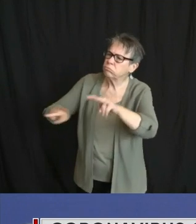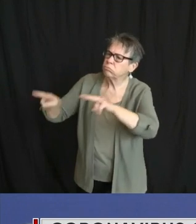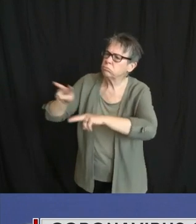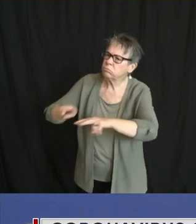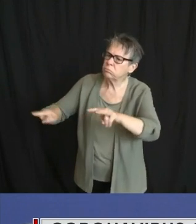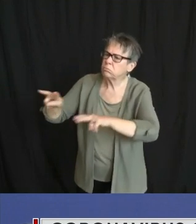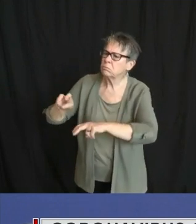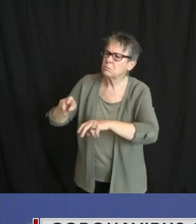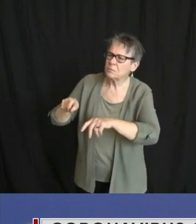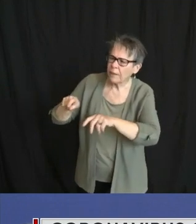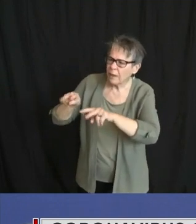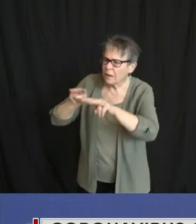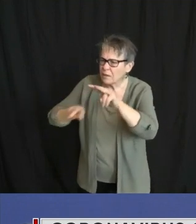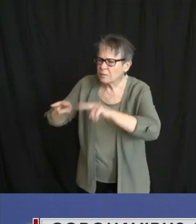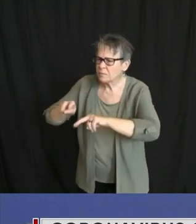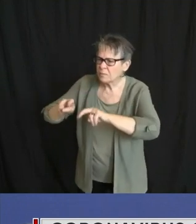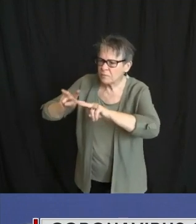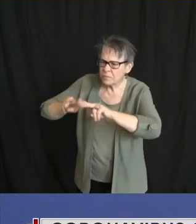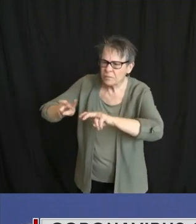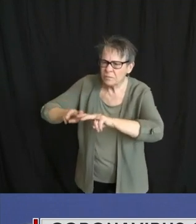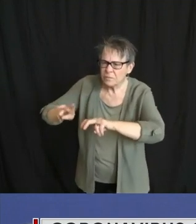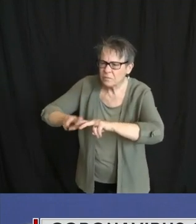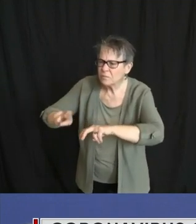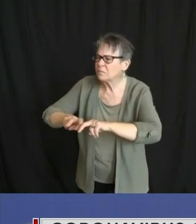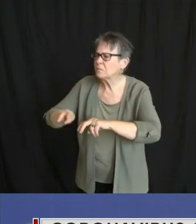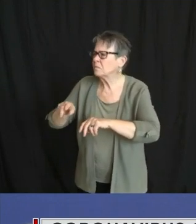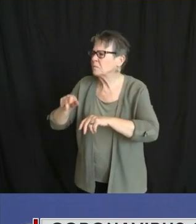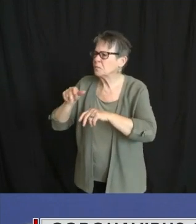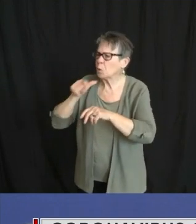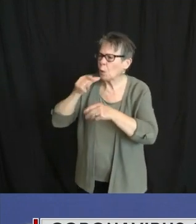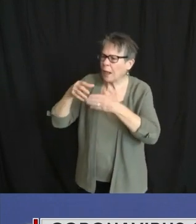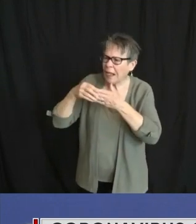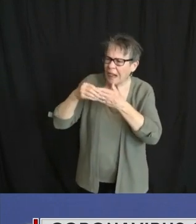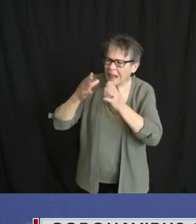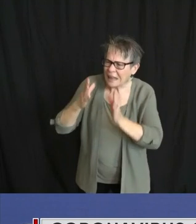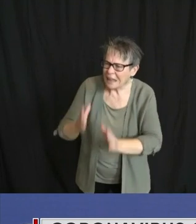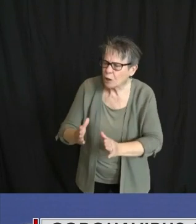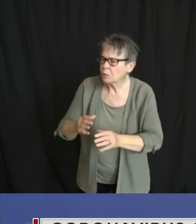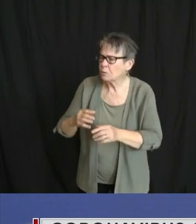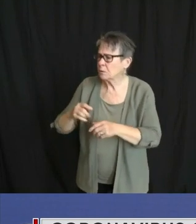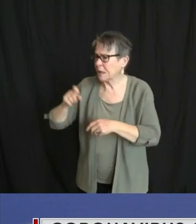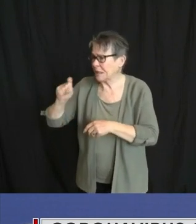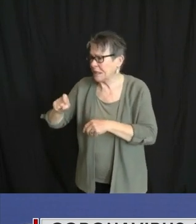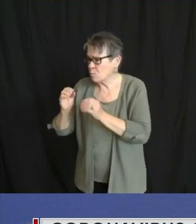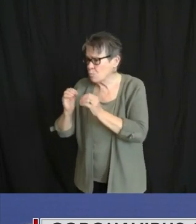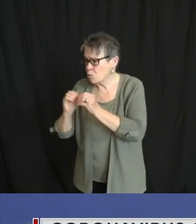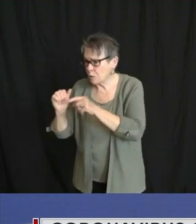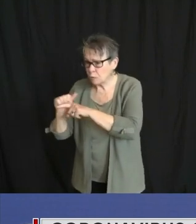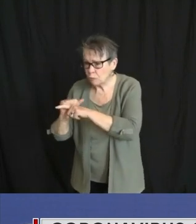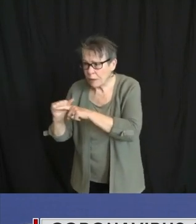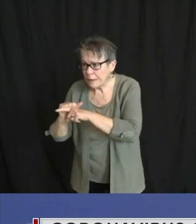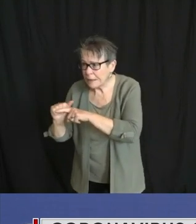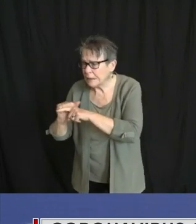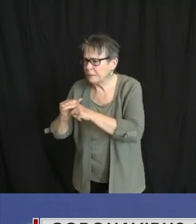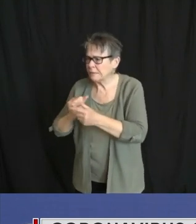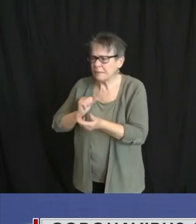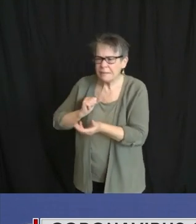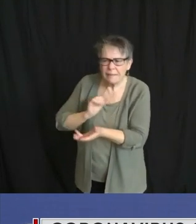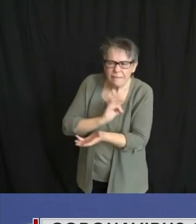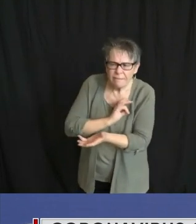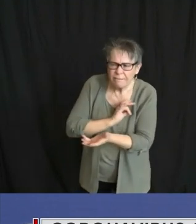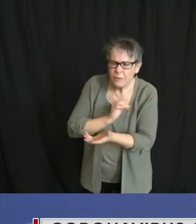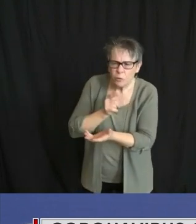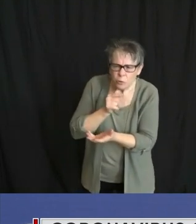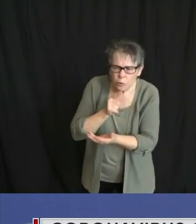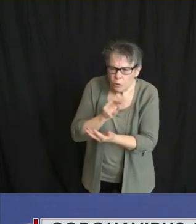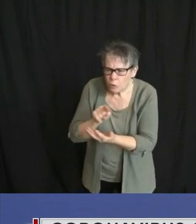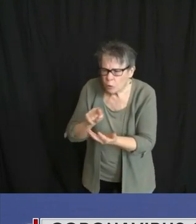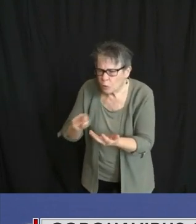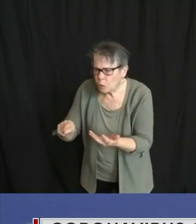ARE ASSESSING LEADERSHIP,